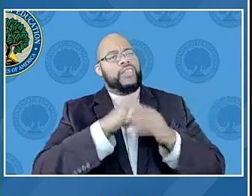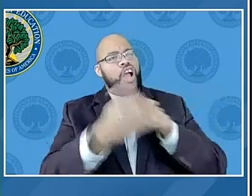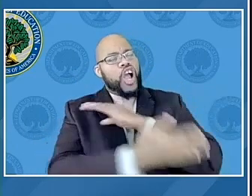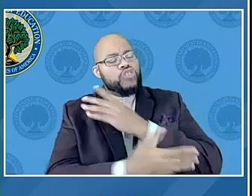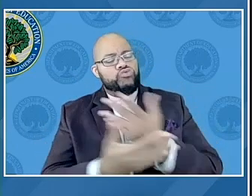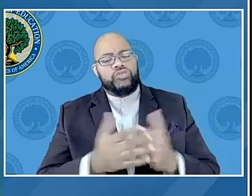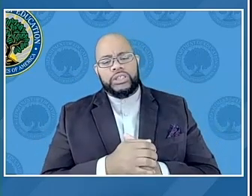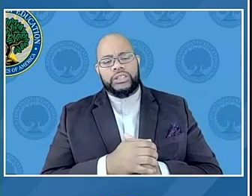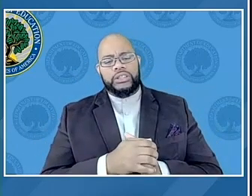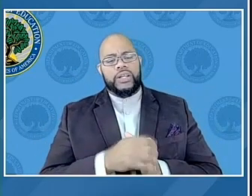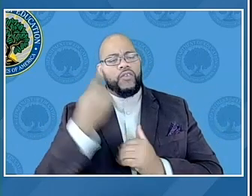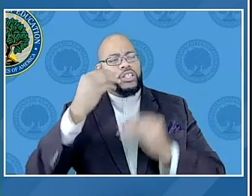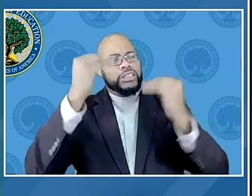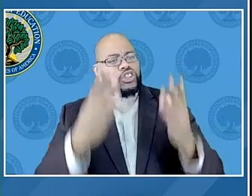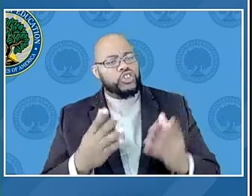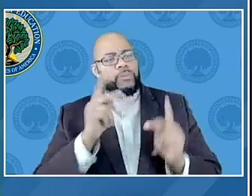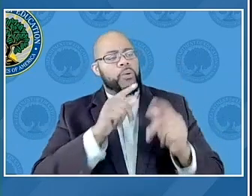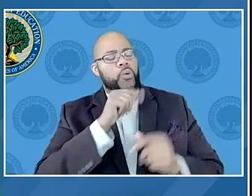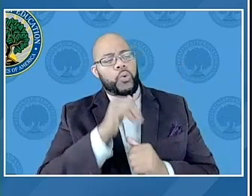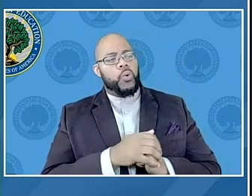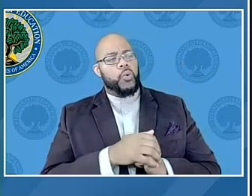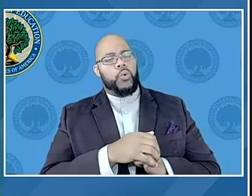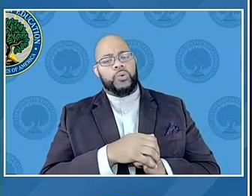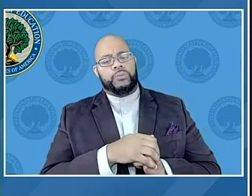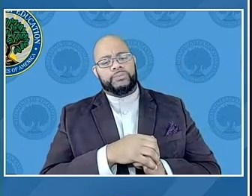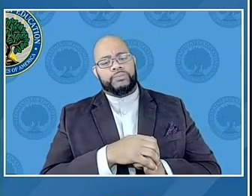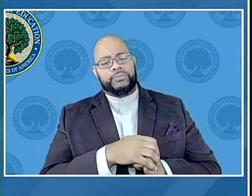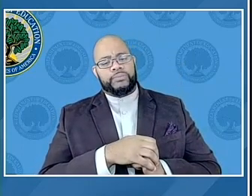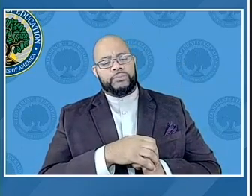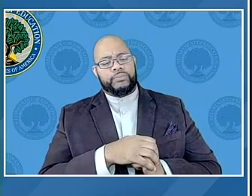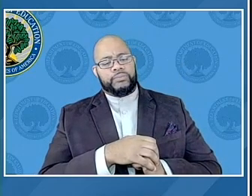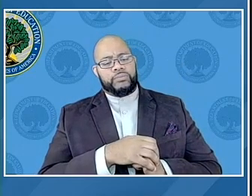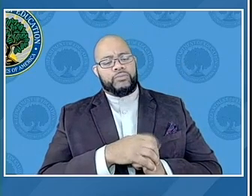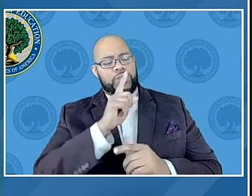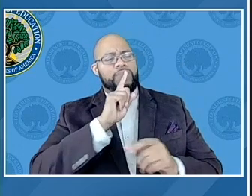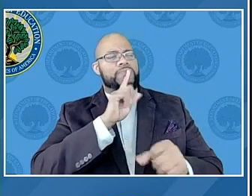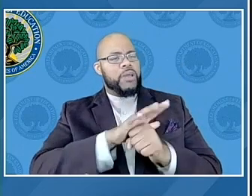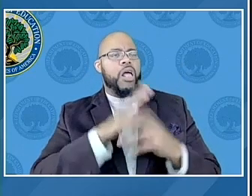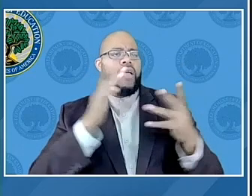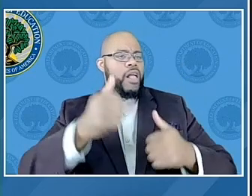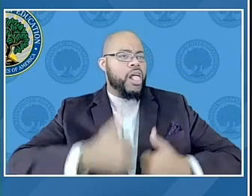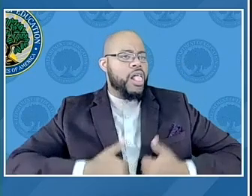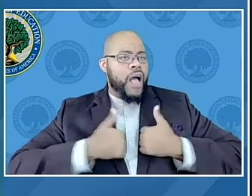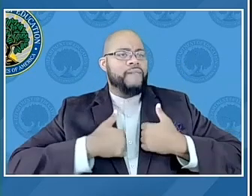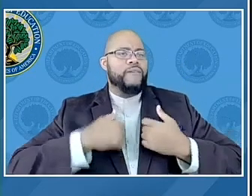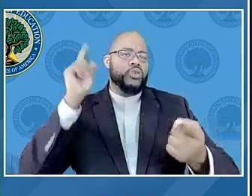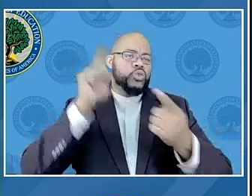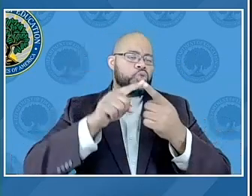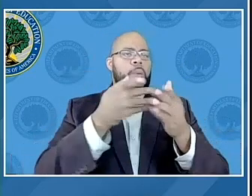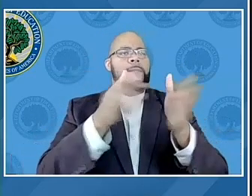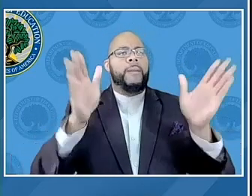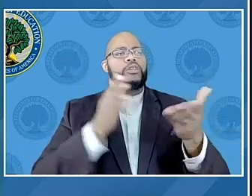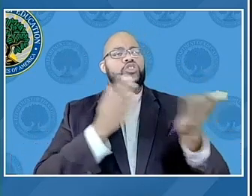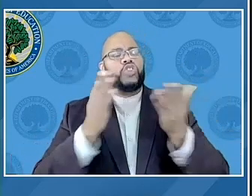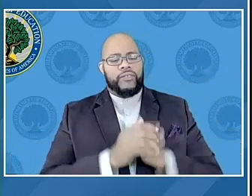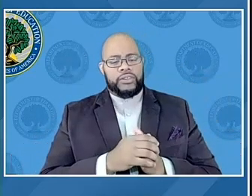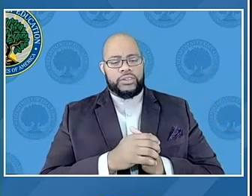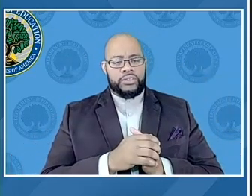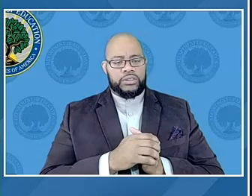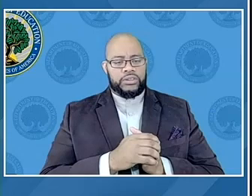teachers, people who are really dedicating a lot of their life towards public service. It's not fair to have all these